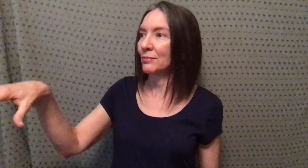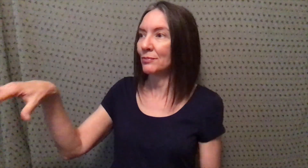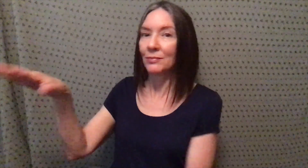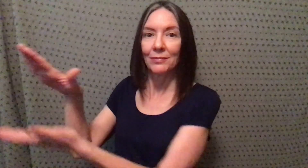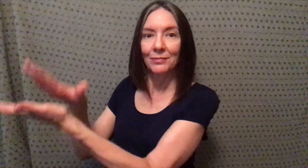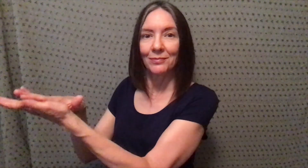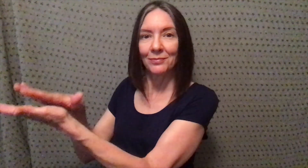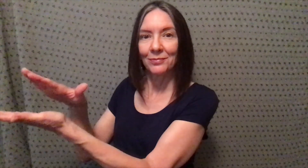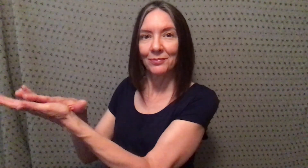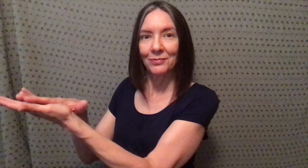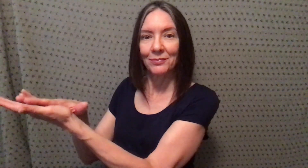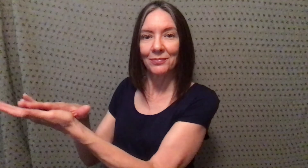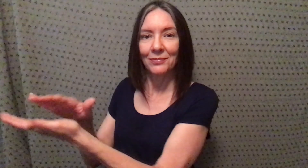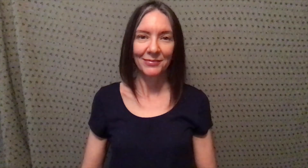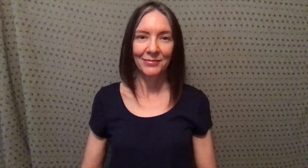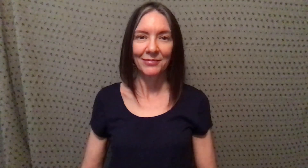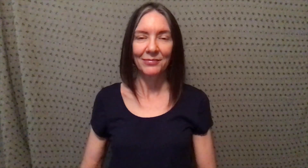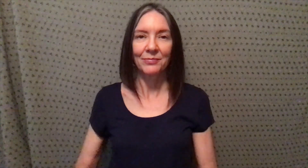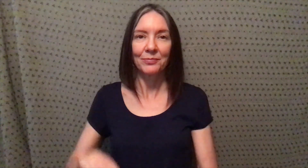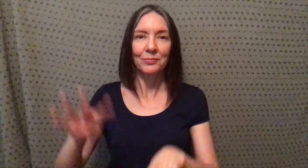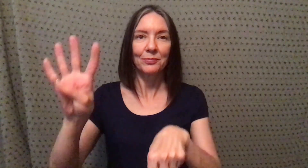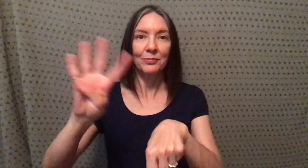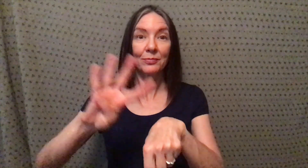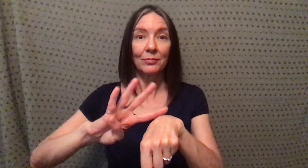and drop you at school."